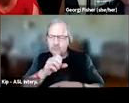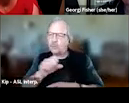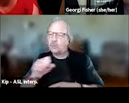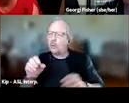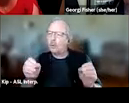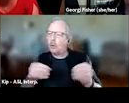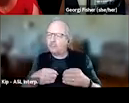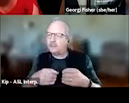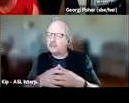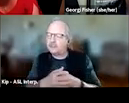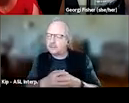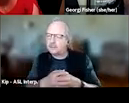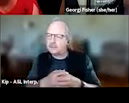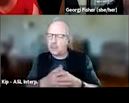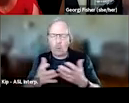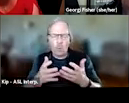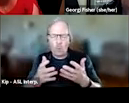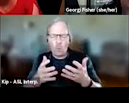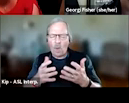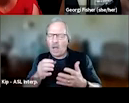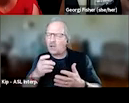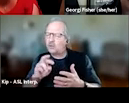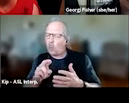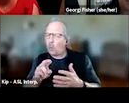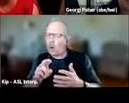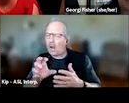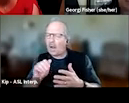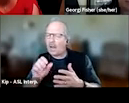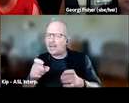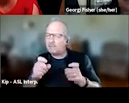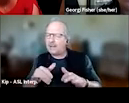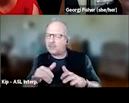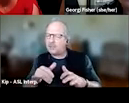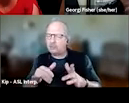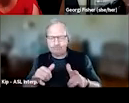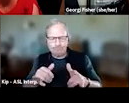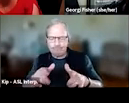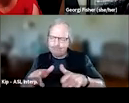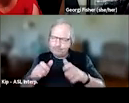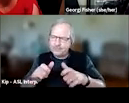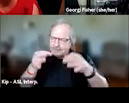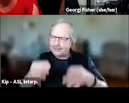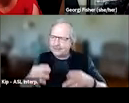you know, what can SOAR case managers do to expedite decisions at DDS?